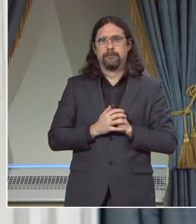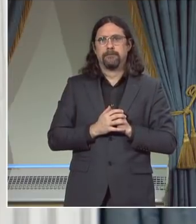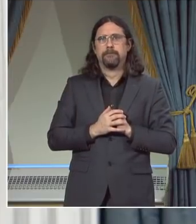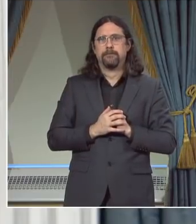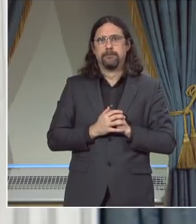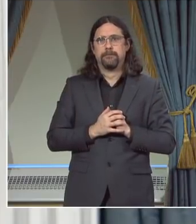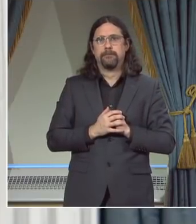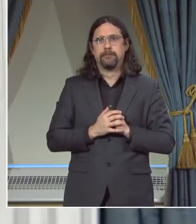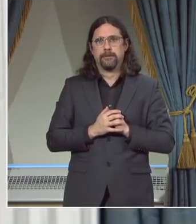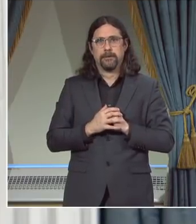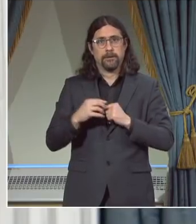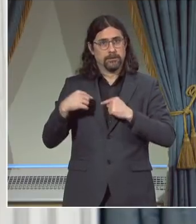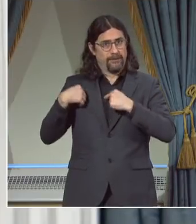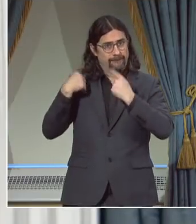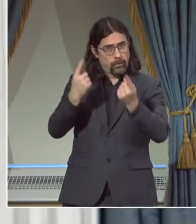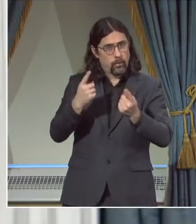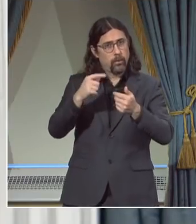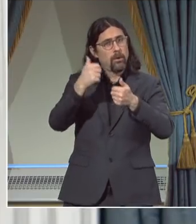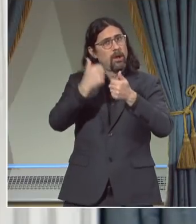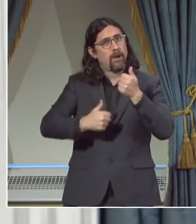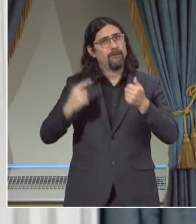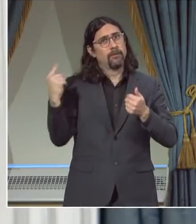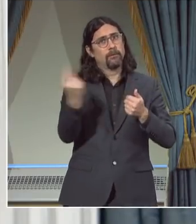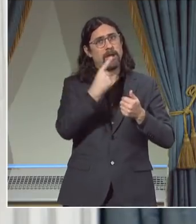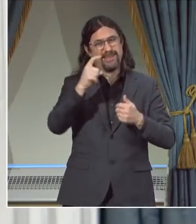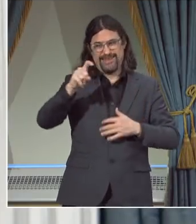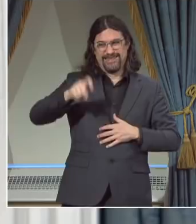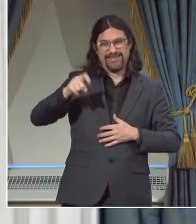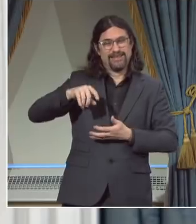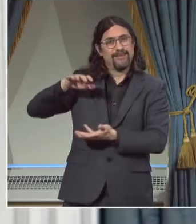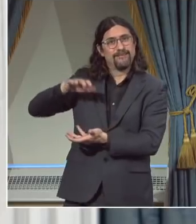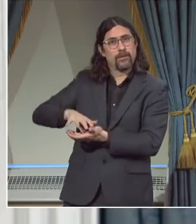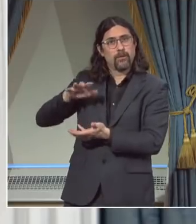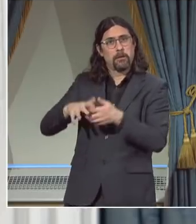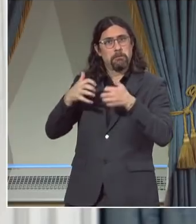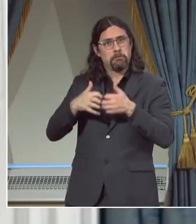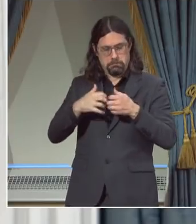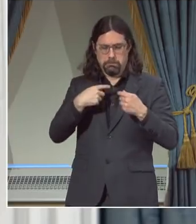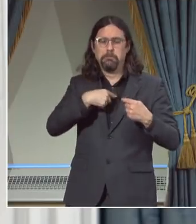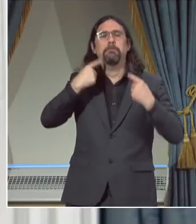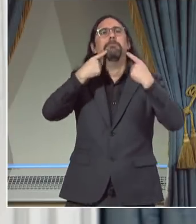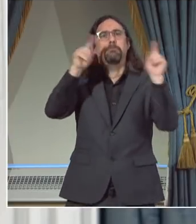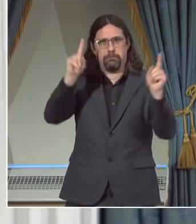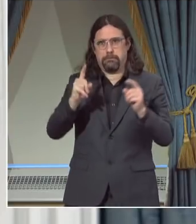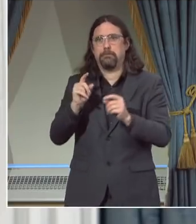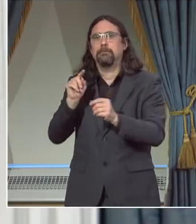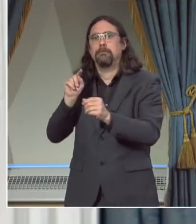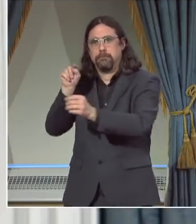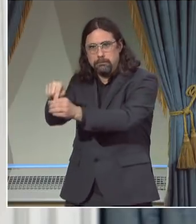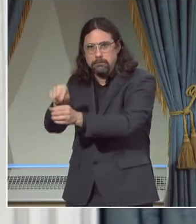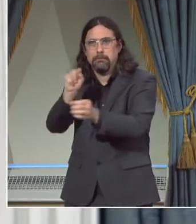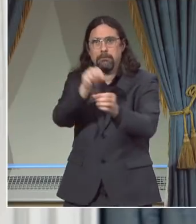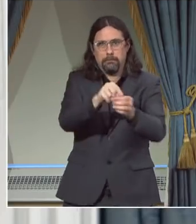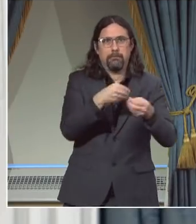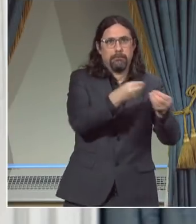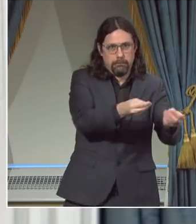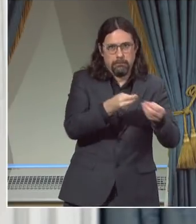INDOG IT. I WANT TO BE CLEAR THAT EVERONWH NEDEED A VENTILATOR HAS GOTTEN A VENTILATOR, THAT PEOPLE WHO NEED THE PROTECTIVE EQUIPMENT HAVE GOTTEN THE